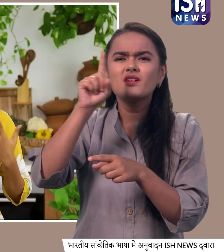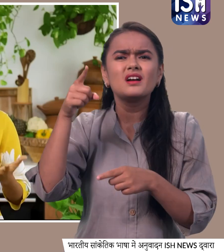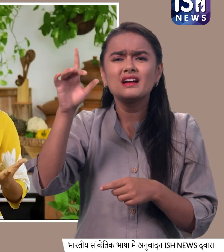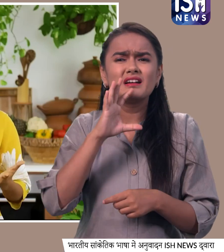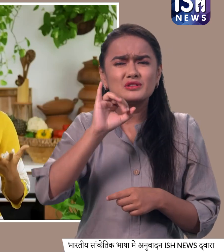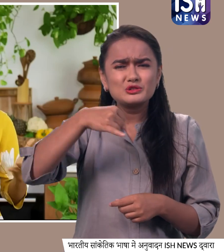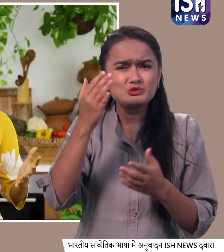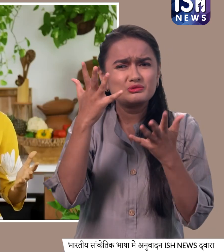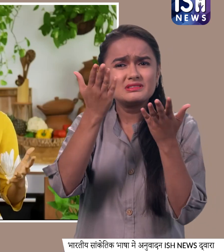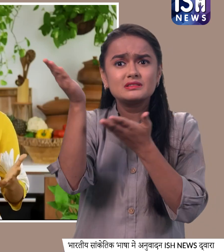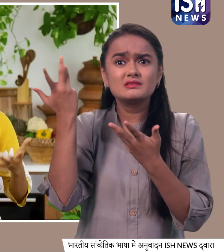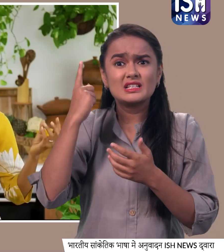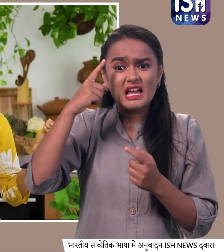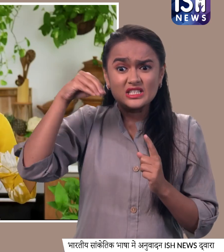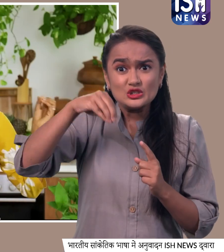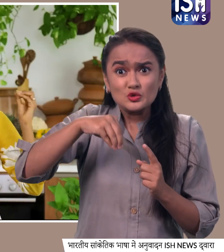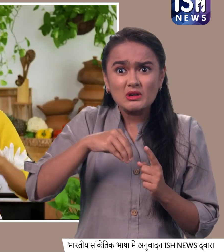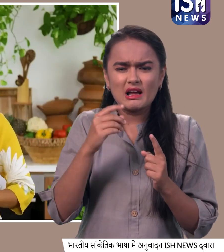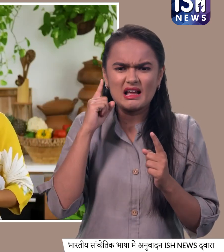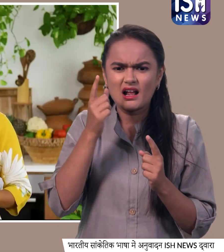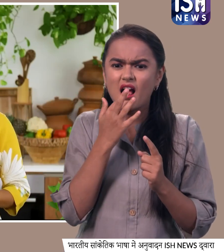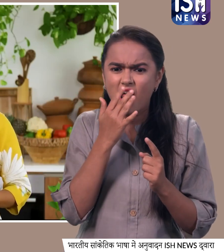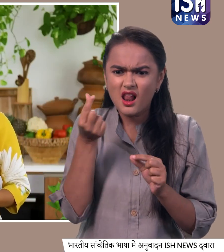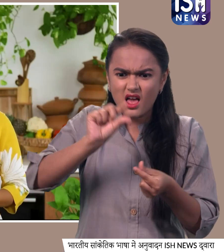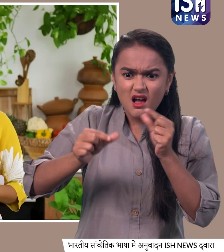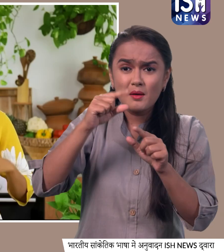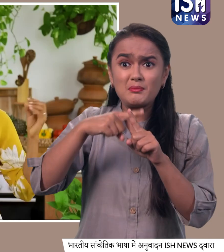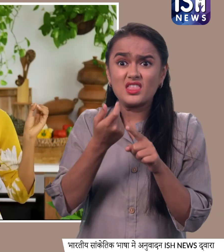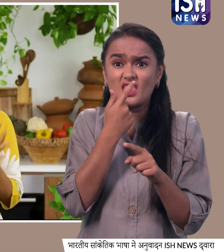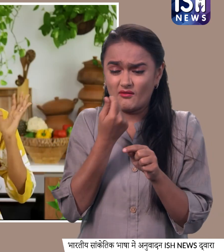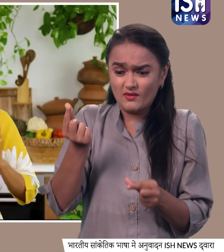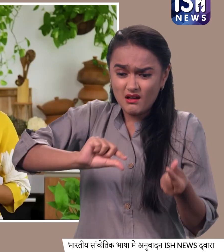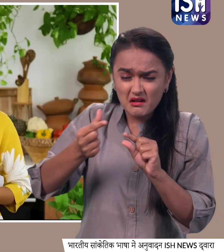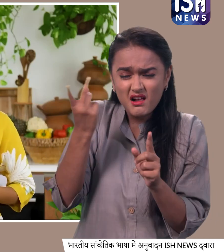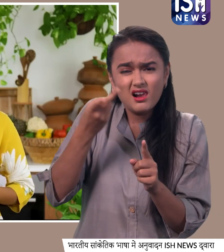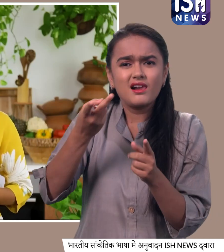It's not really juice, but a cocktail of sugar, artificial colours and chemicals